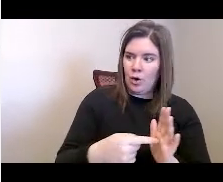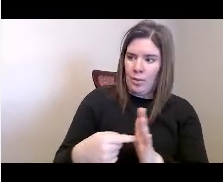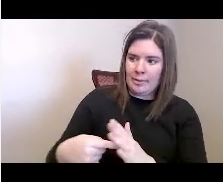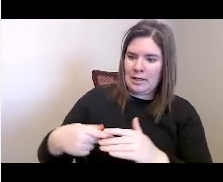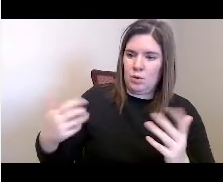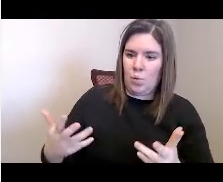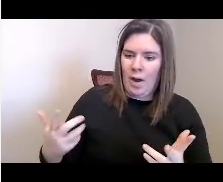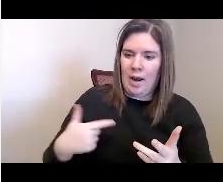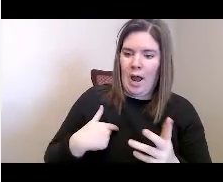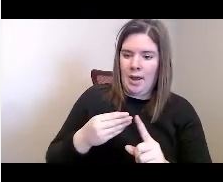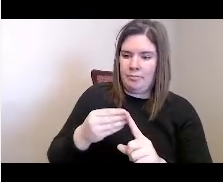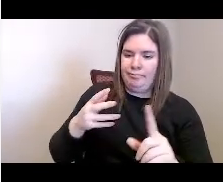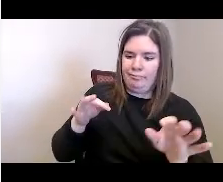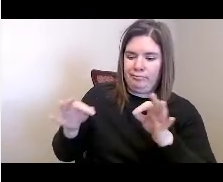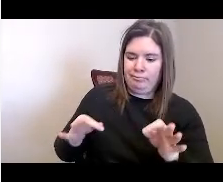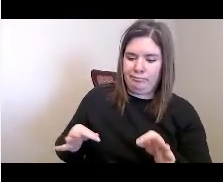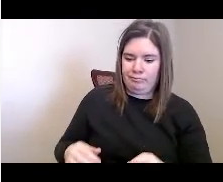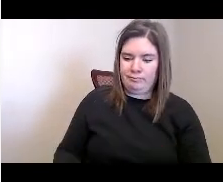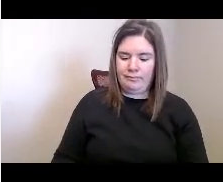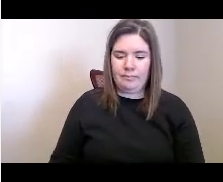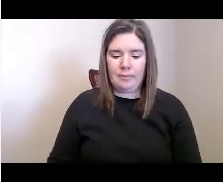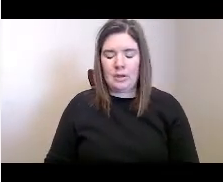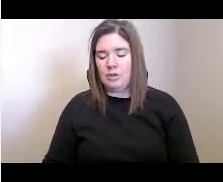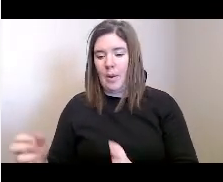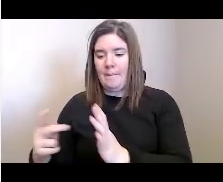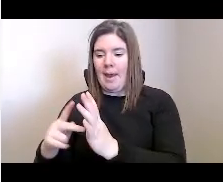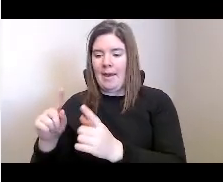So, I'll go back to accessibility checker. The last thing that I've got in here is